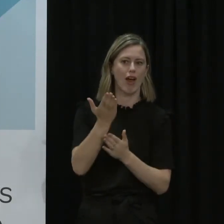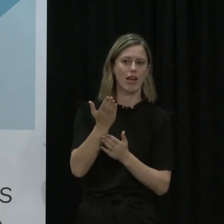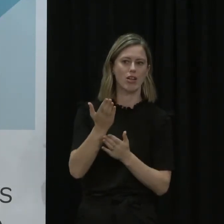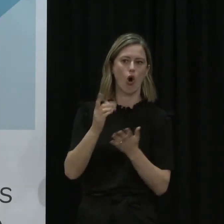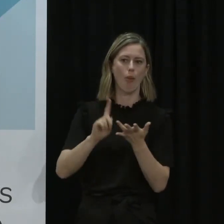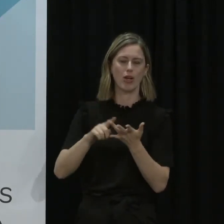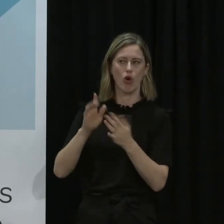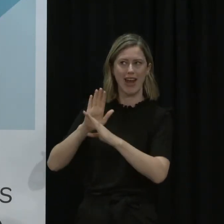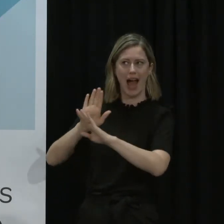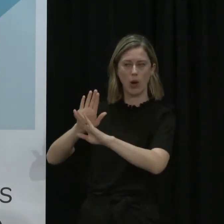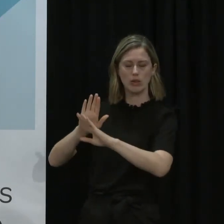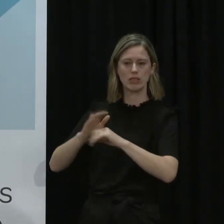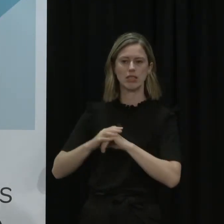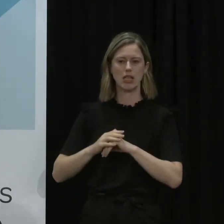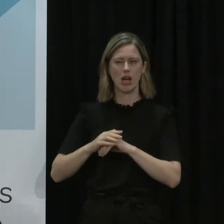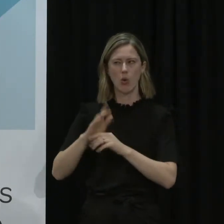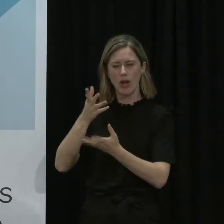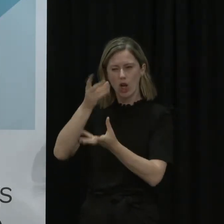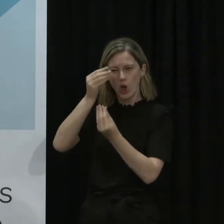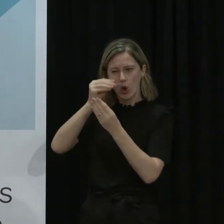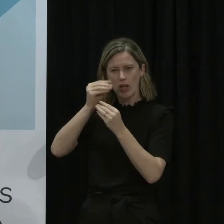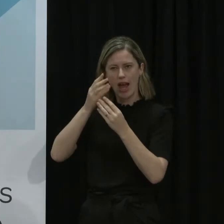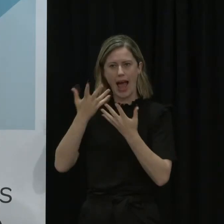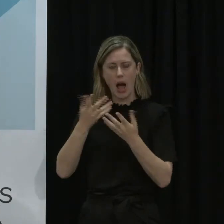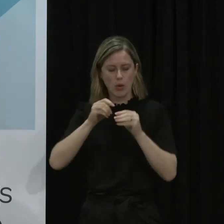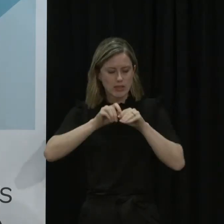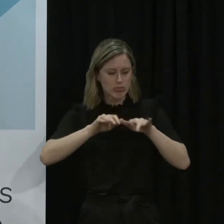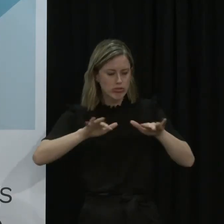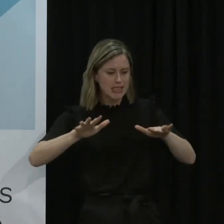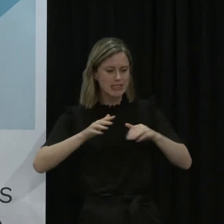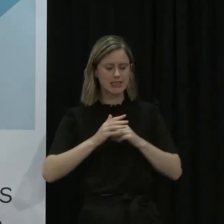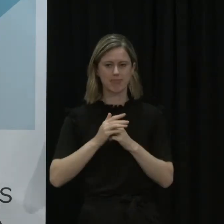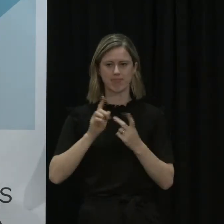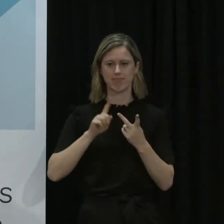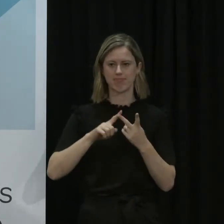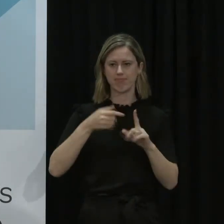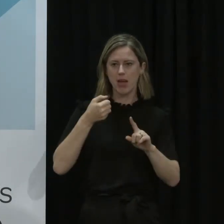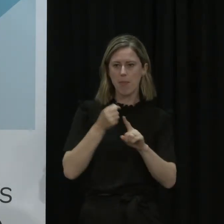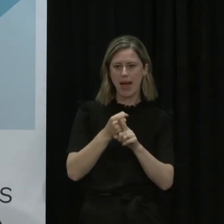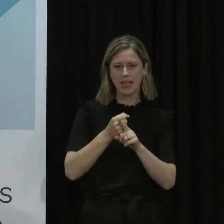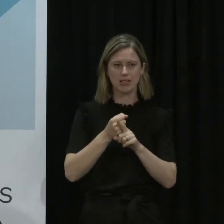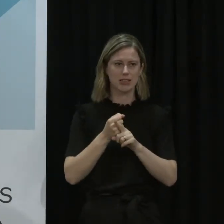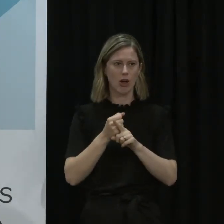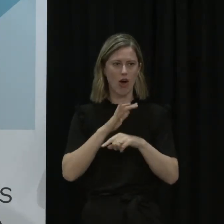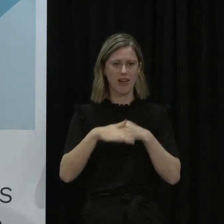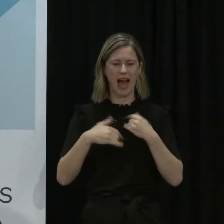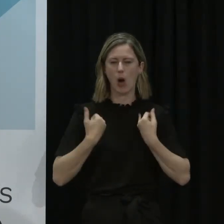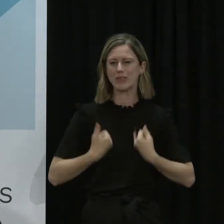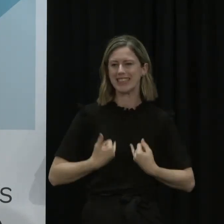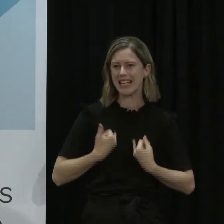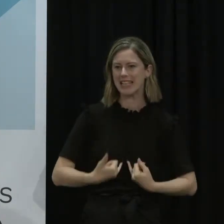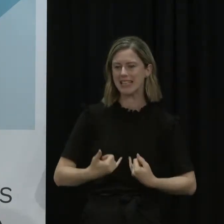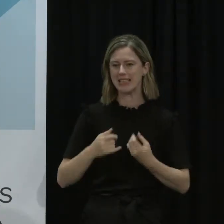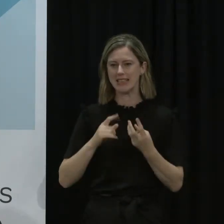the community with a Day 12 test. So it is really looking to keep it out while we learn